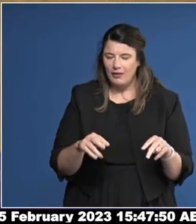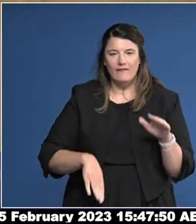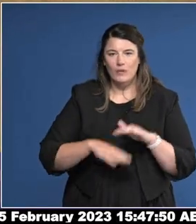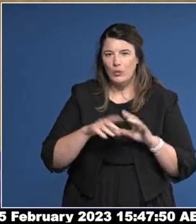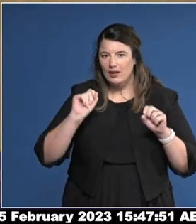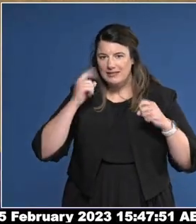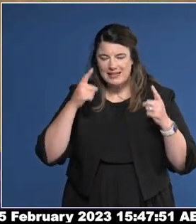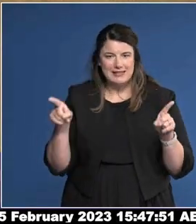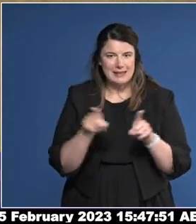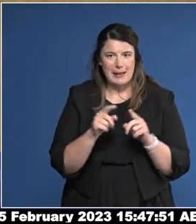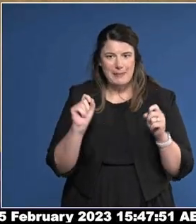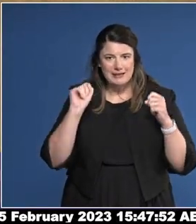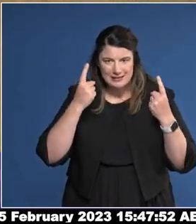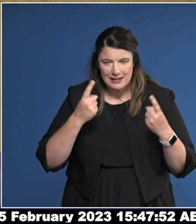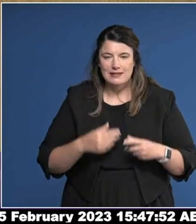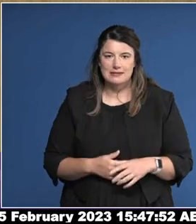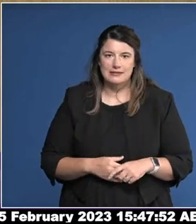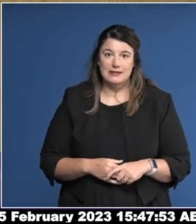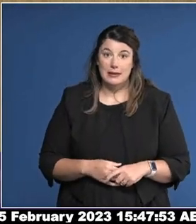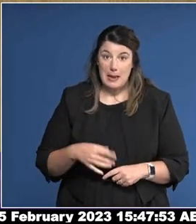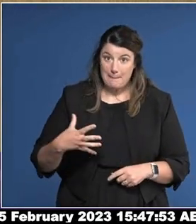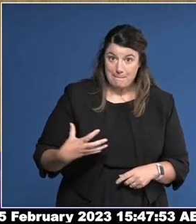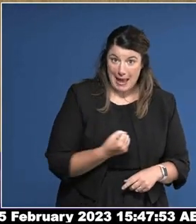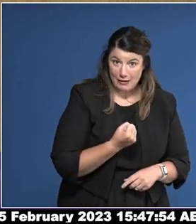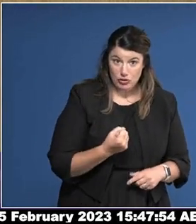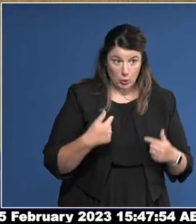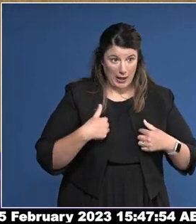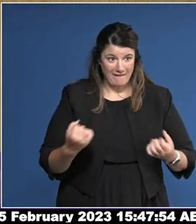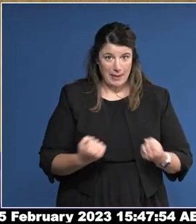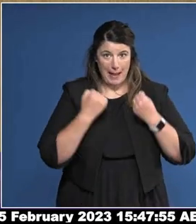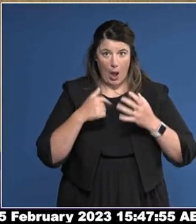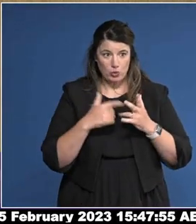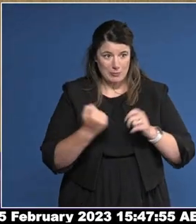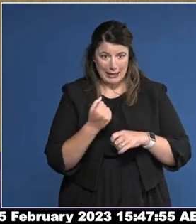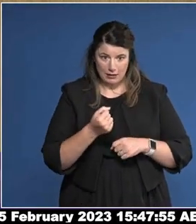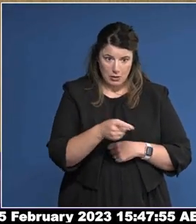It isn't mandatory and we can't make it mandatory. And I think there are a variety of circumstances.